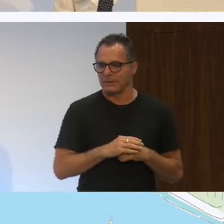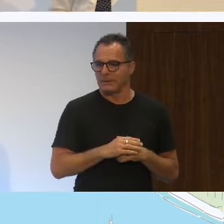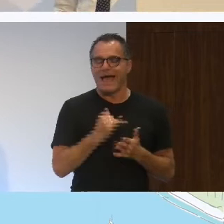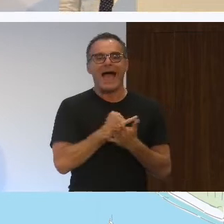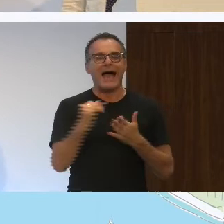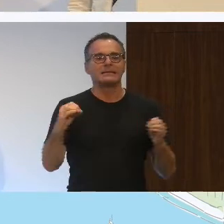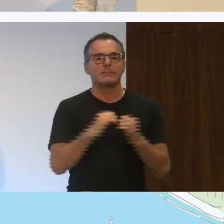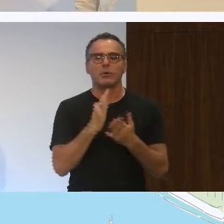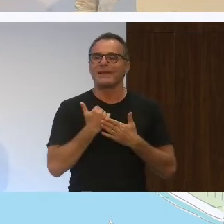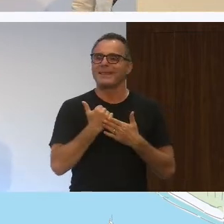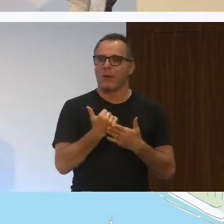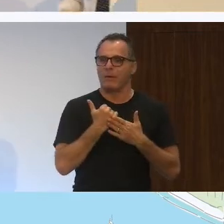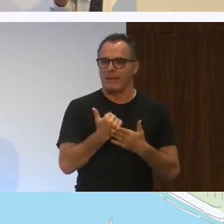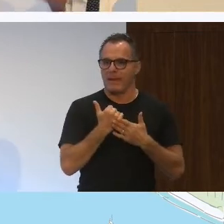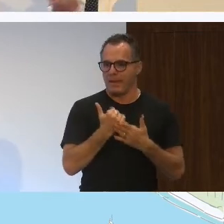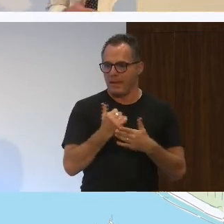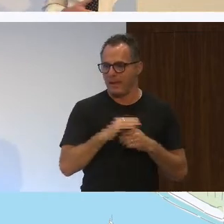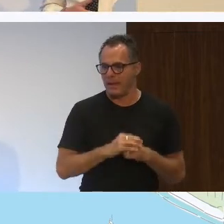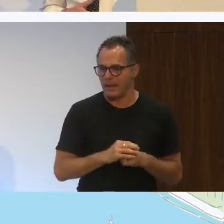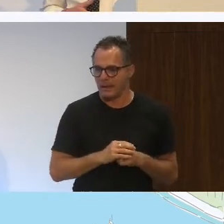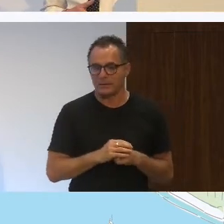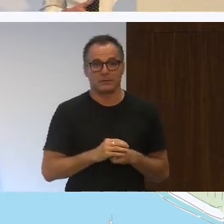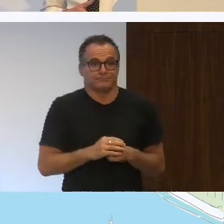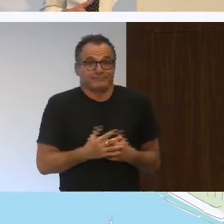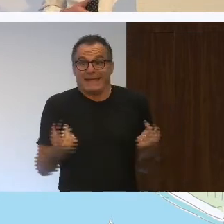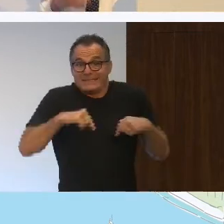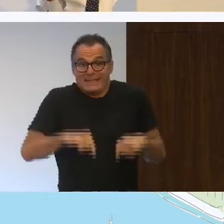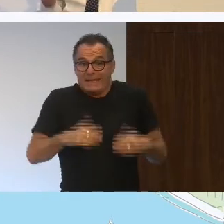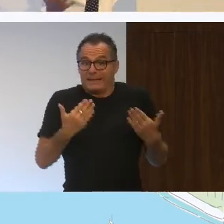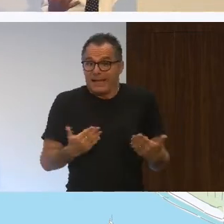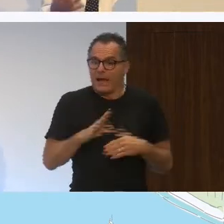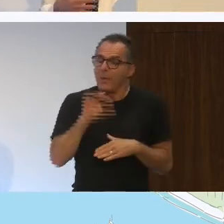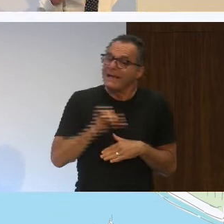therapy and is obviously here now and the next wave of drugs are going to be